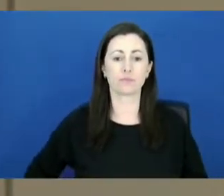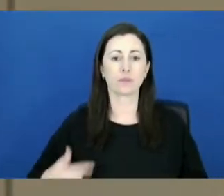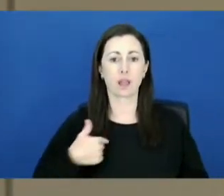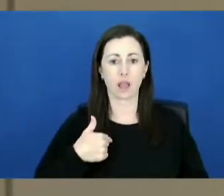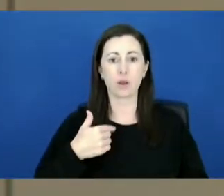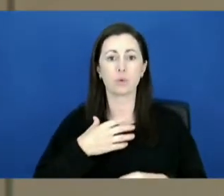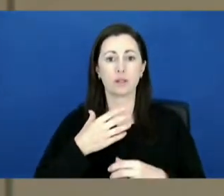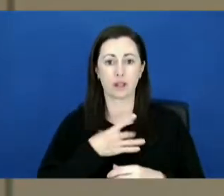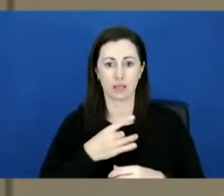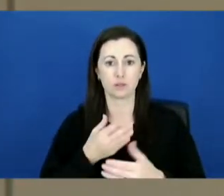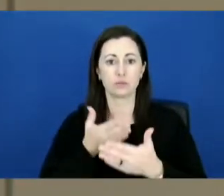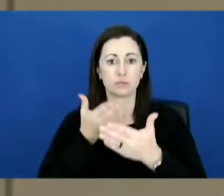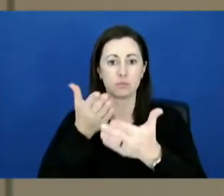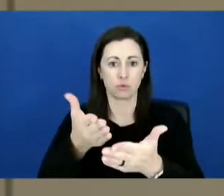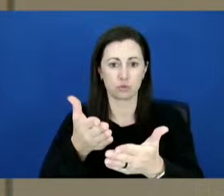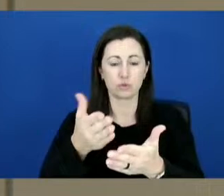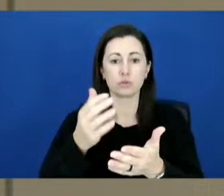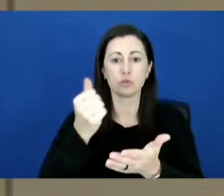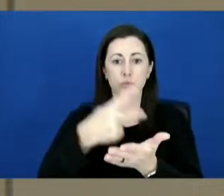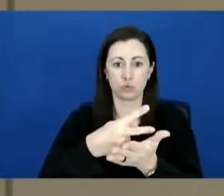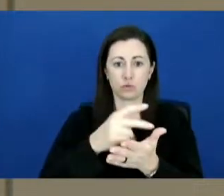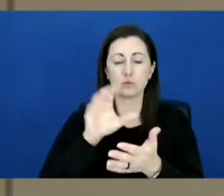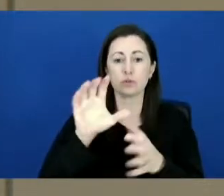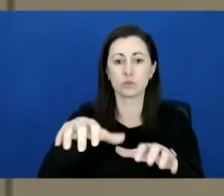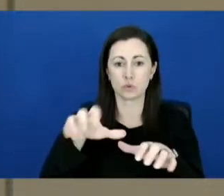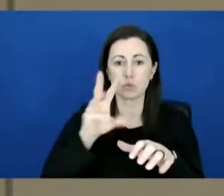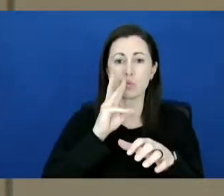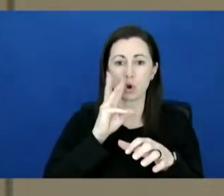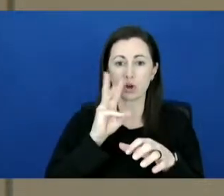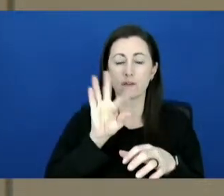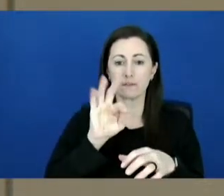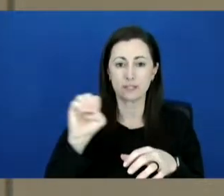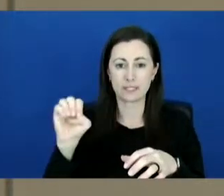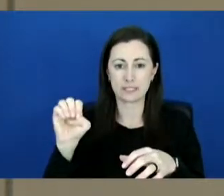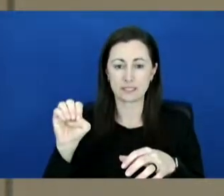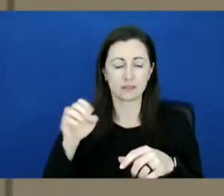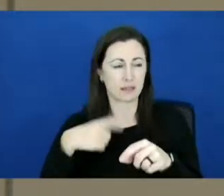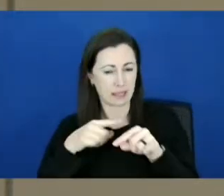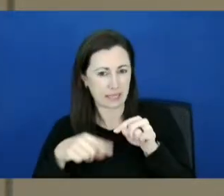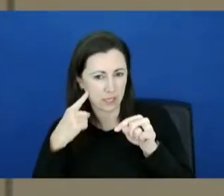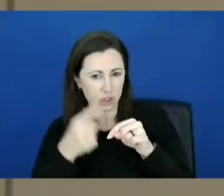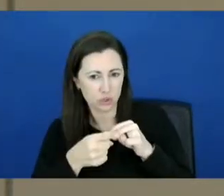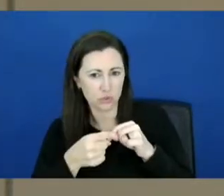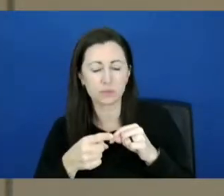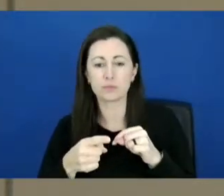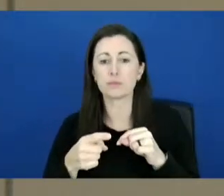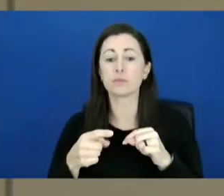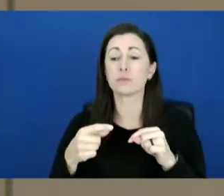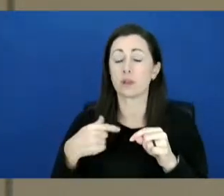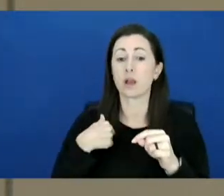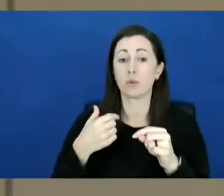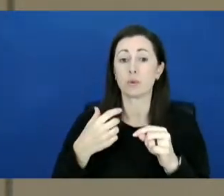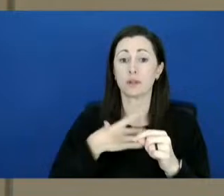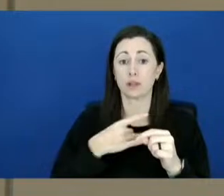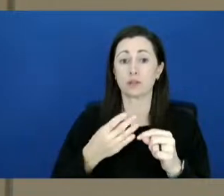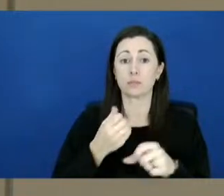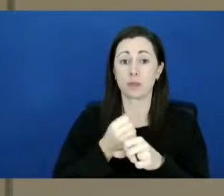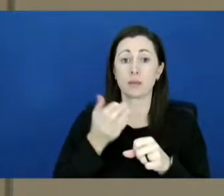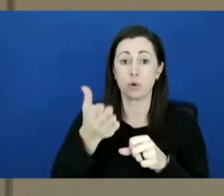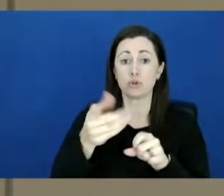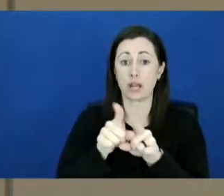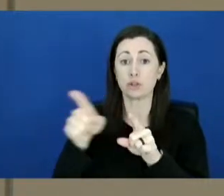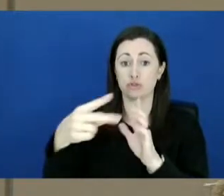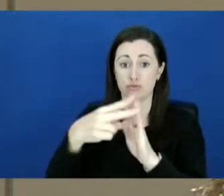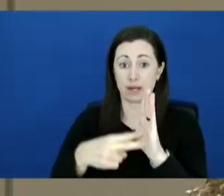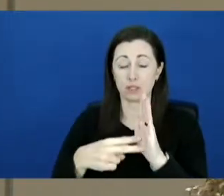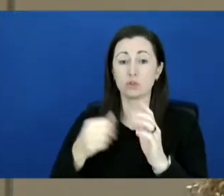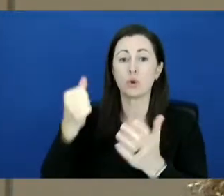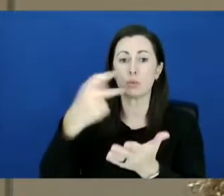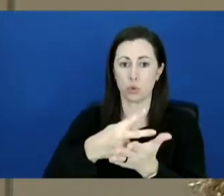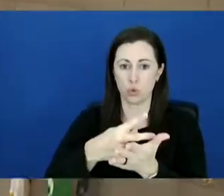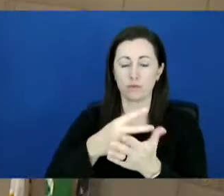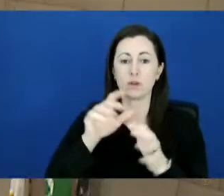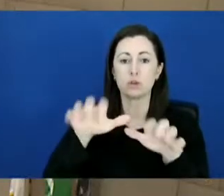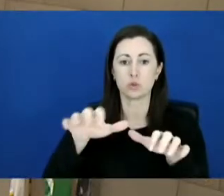SO I WOULD LIKE TO MAKE THE